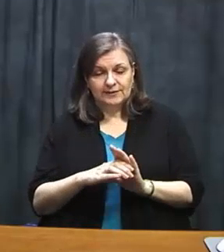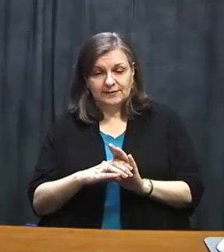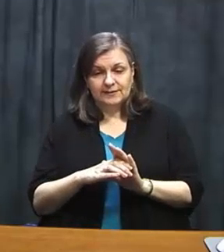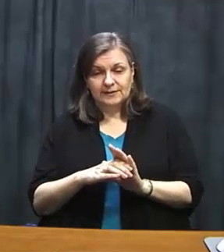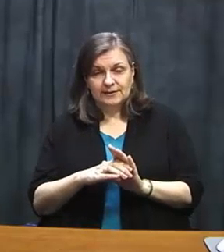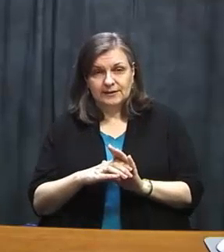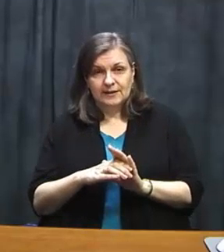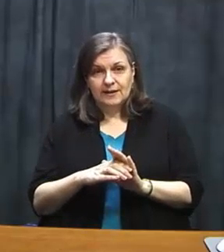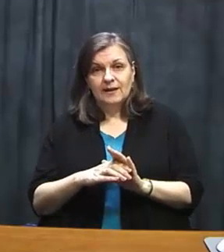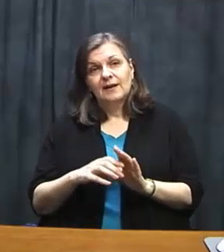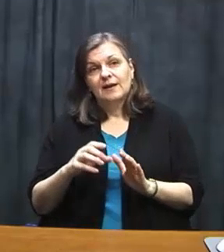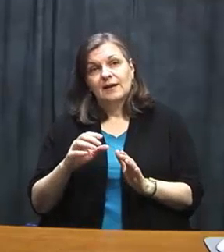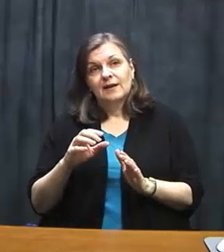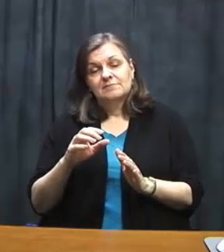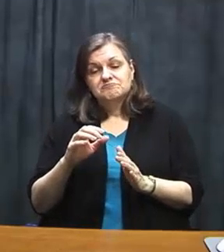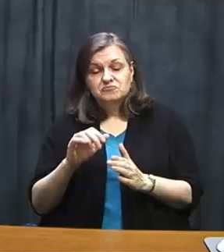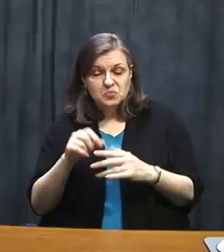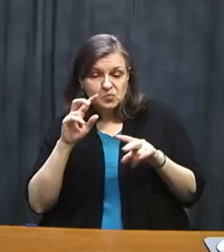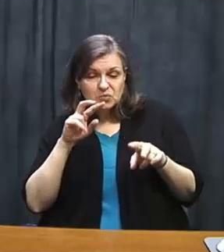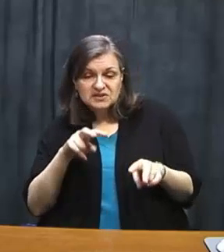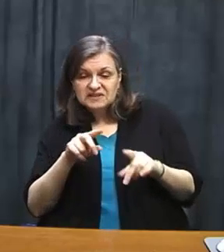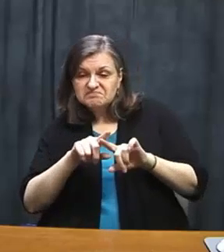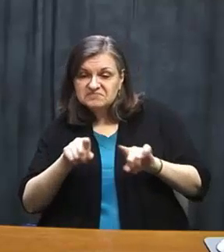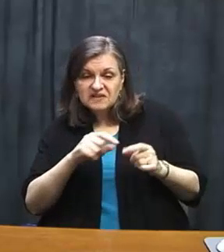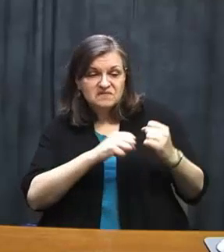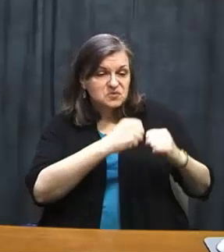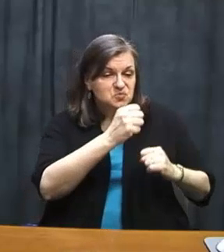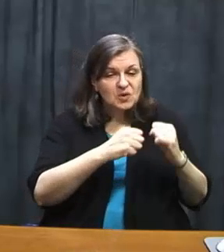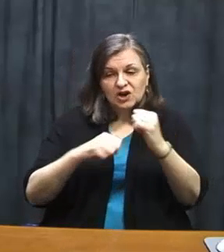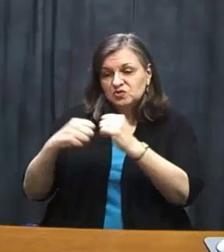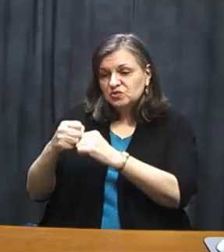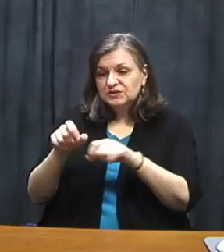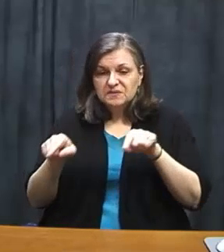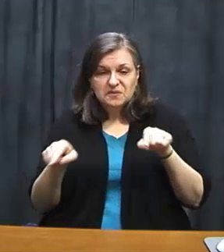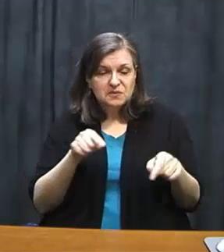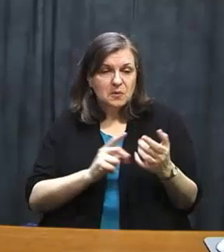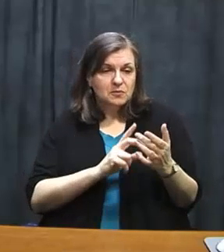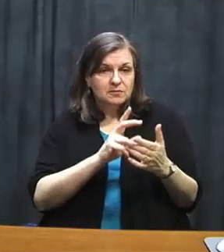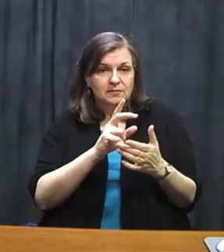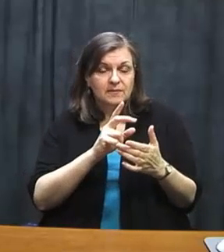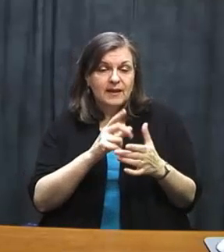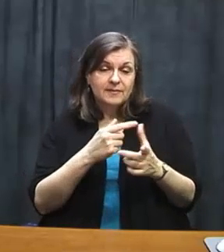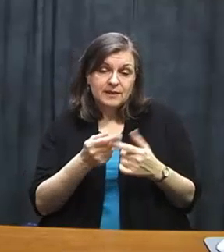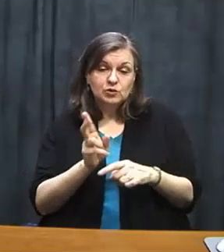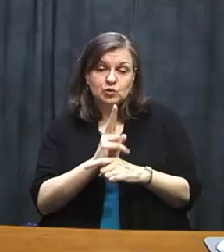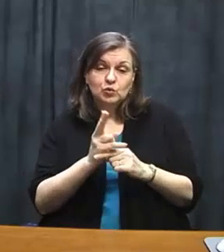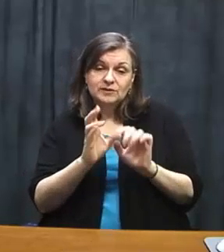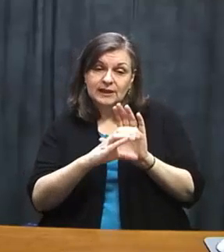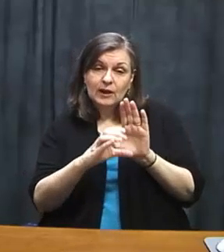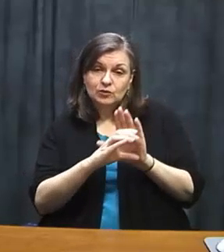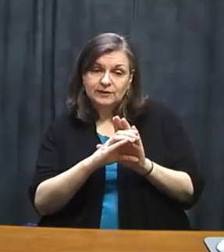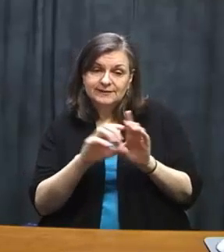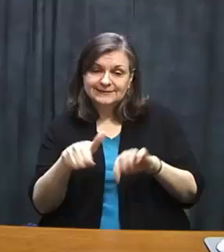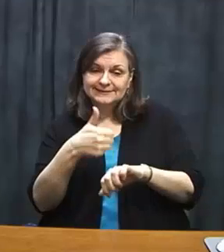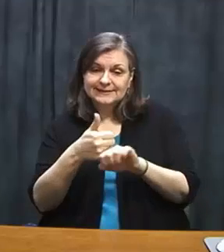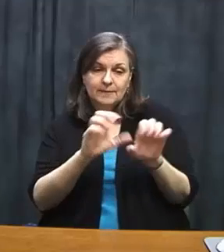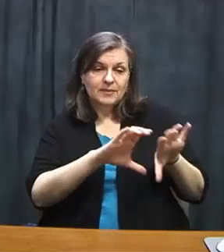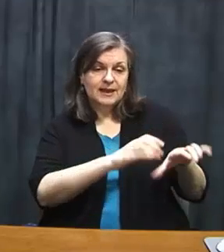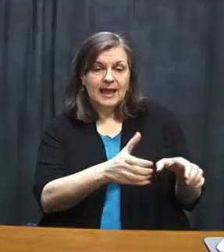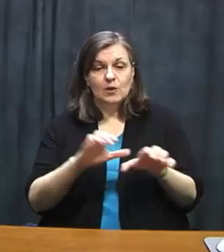to have different structures in different plants and how to use those to our benefit to put them into categories